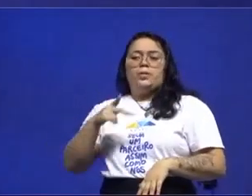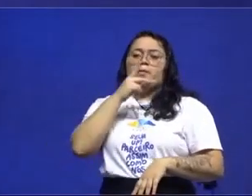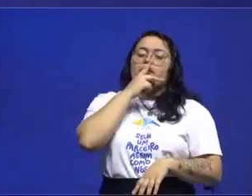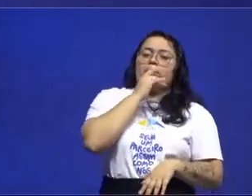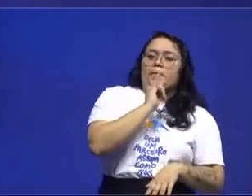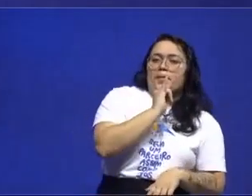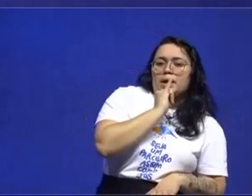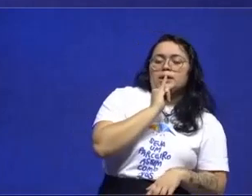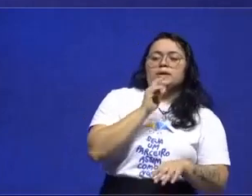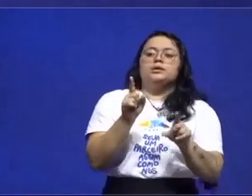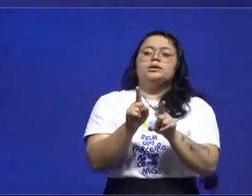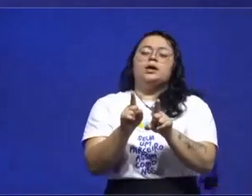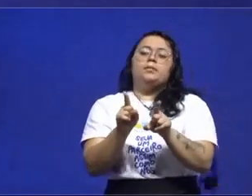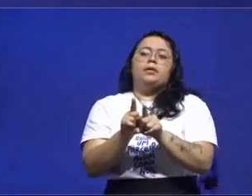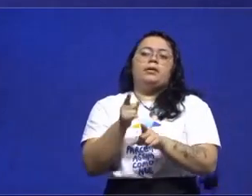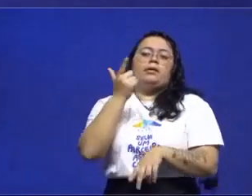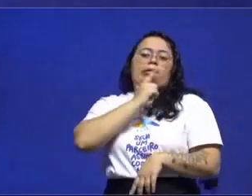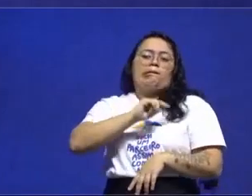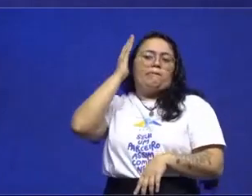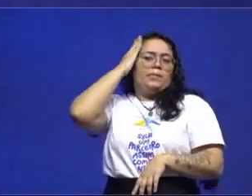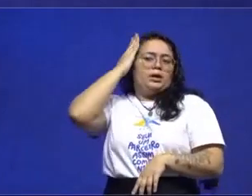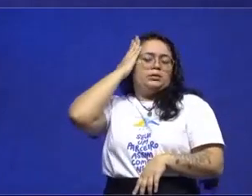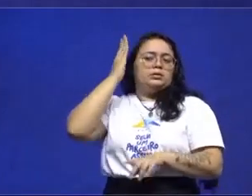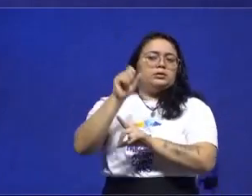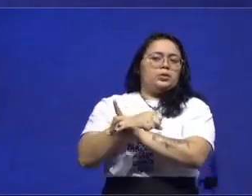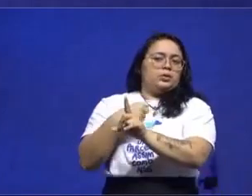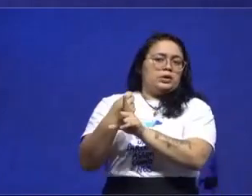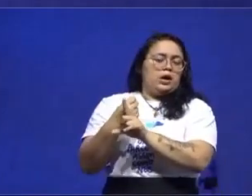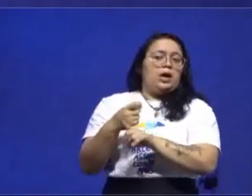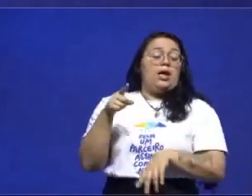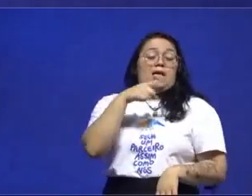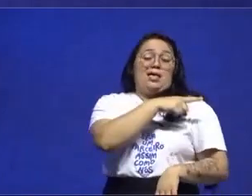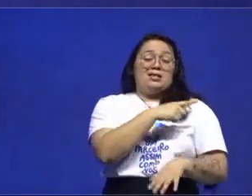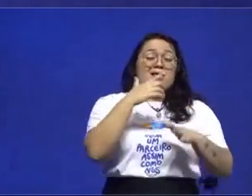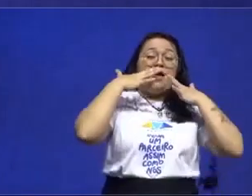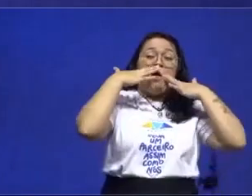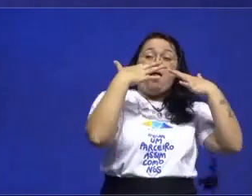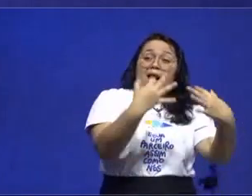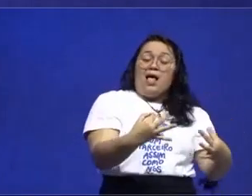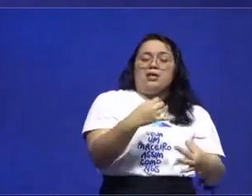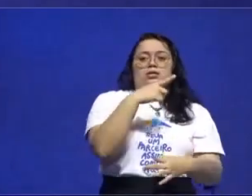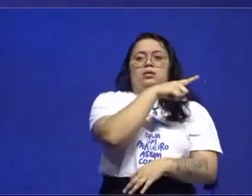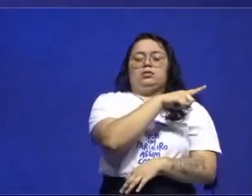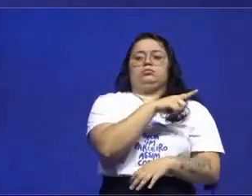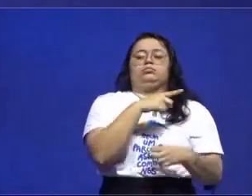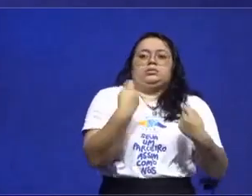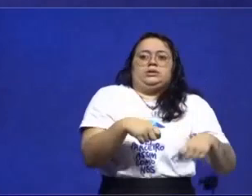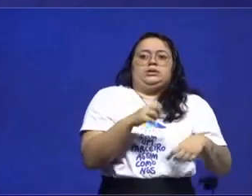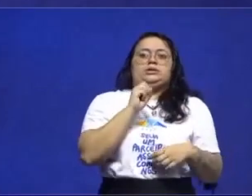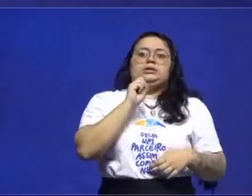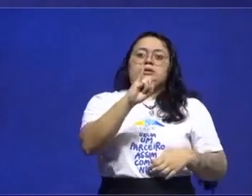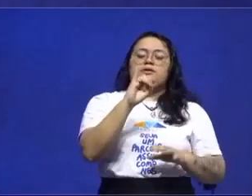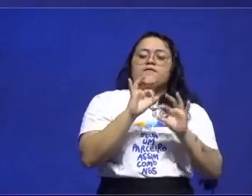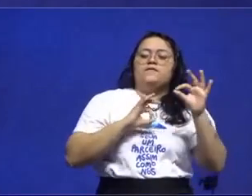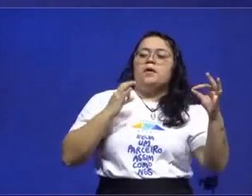general professionals and demonstrates several warning signs to reach the family and if you seek a